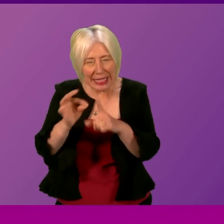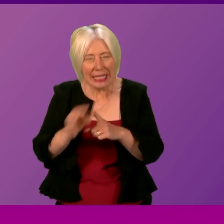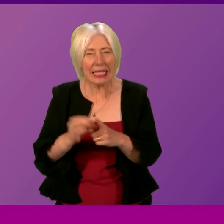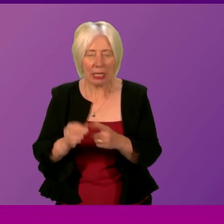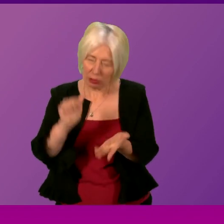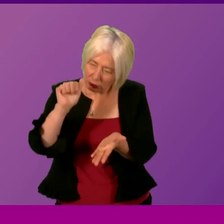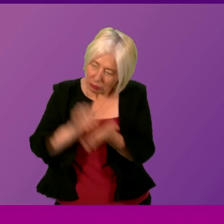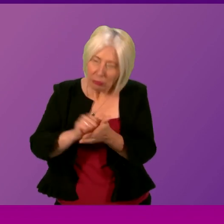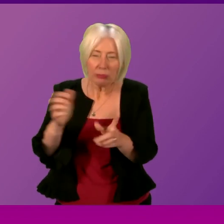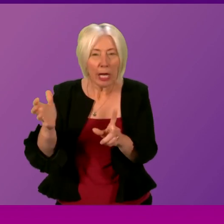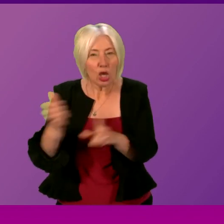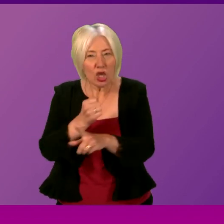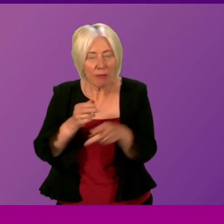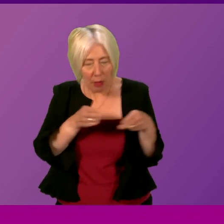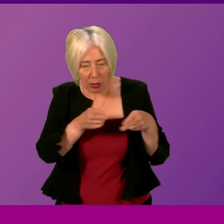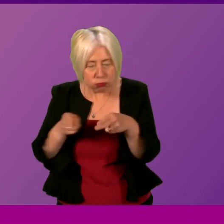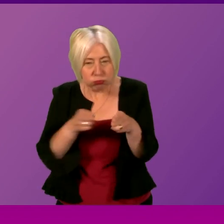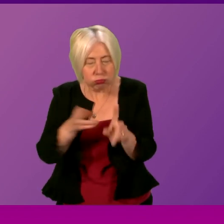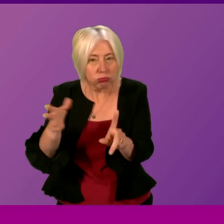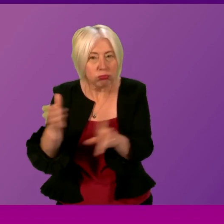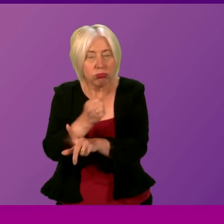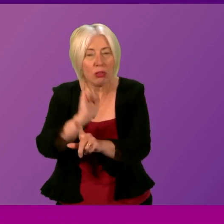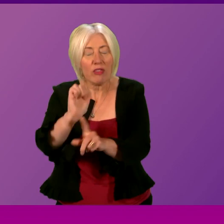and achievable road map for how the Scottish Government will reach net zero, or will she